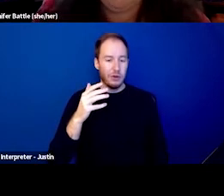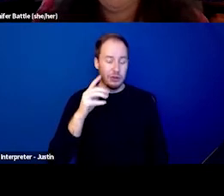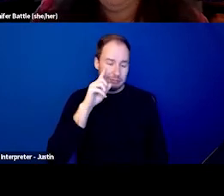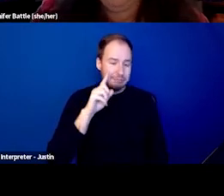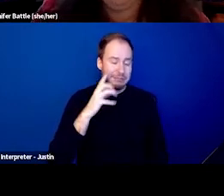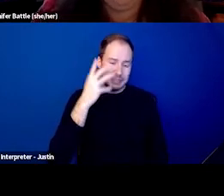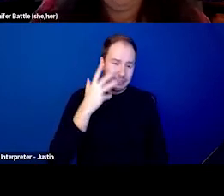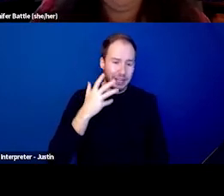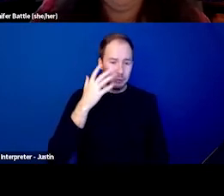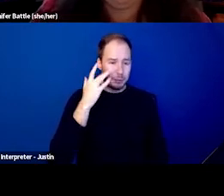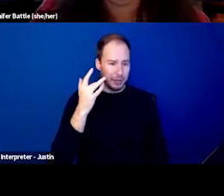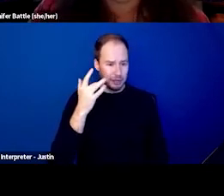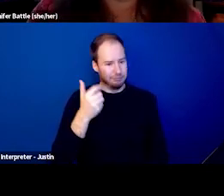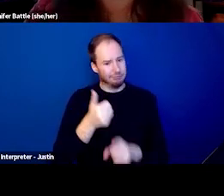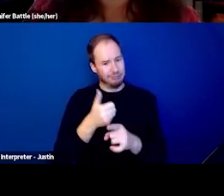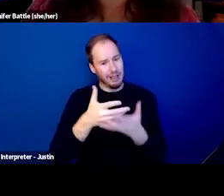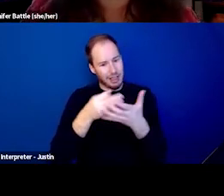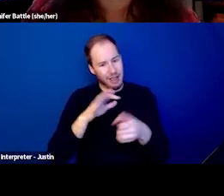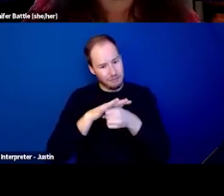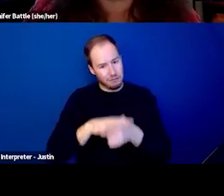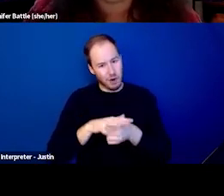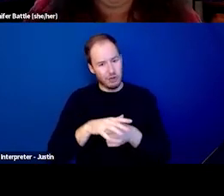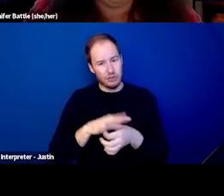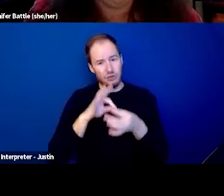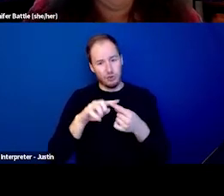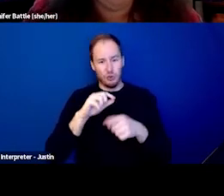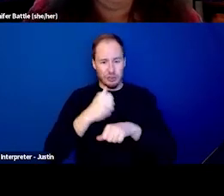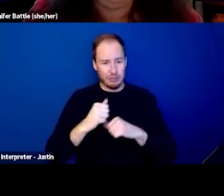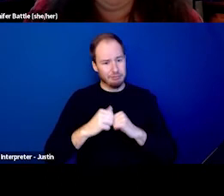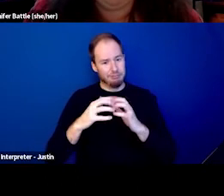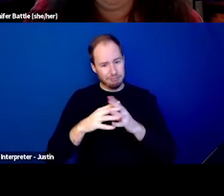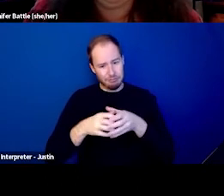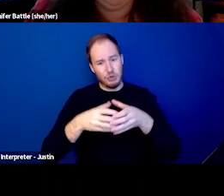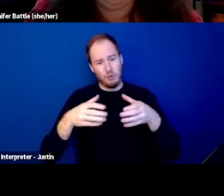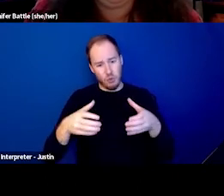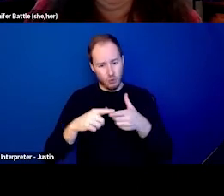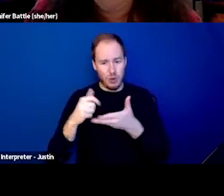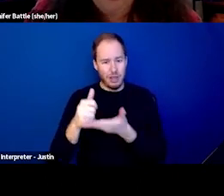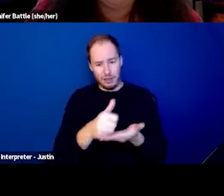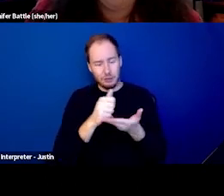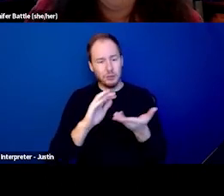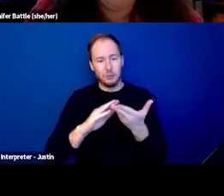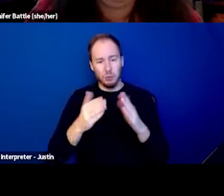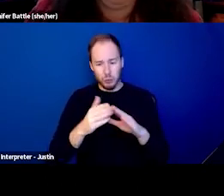because it can feel like there's a lot of pressure on us in the community to make sure that we're doing this right.